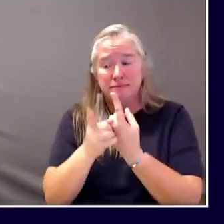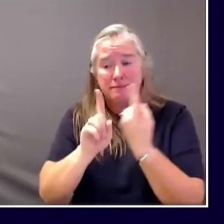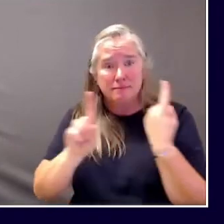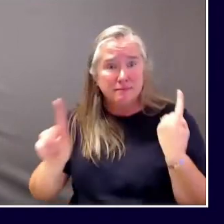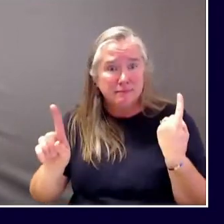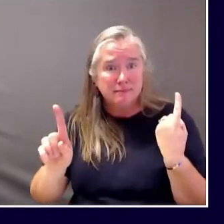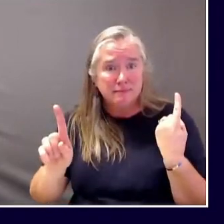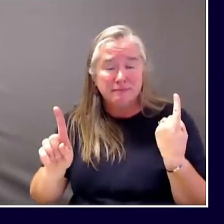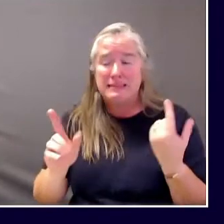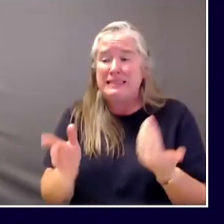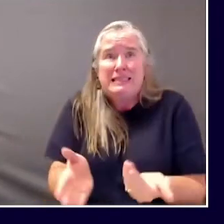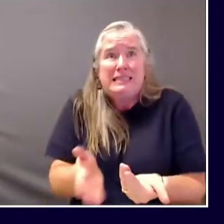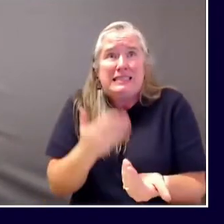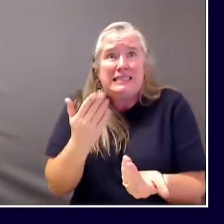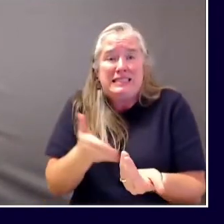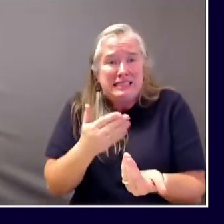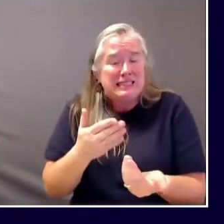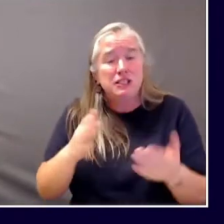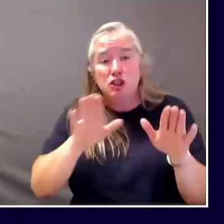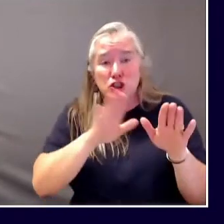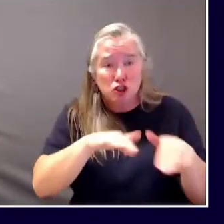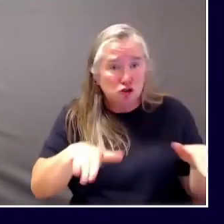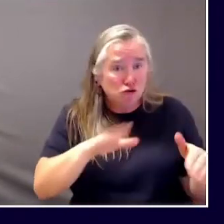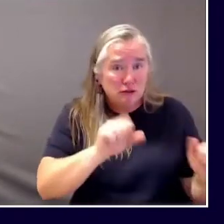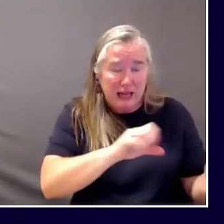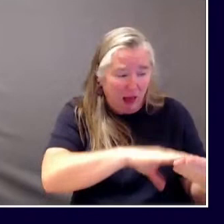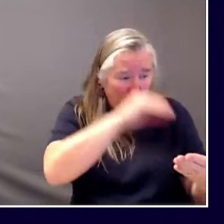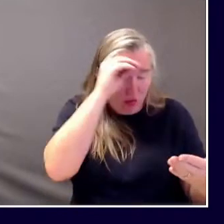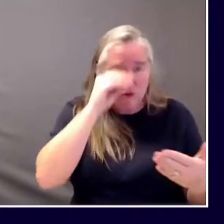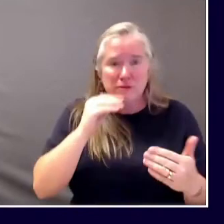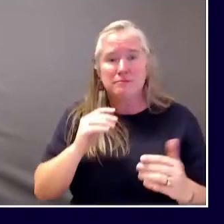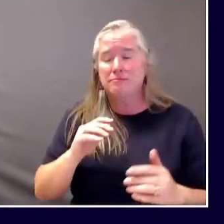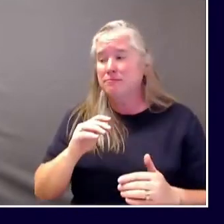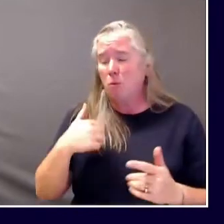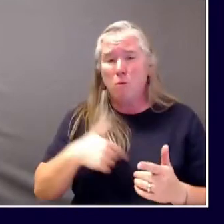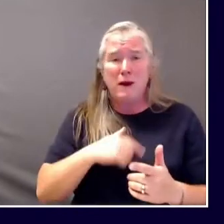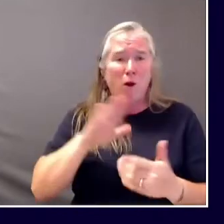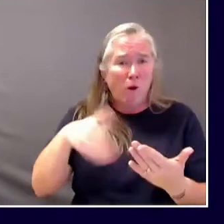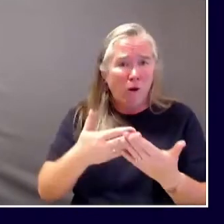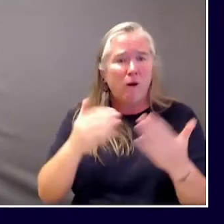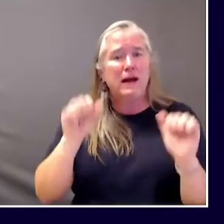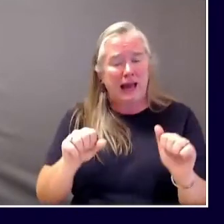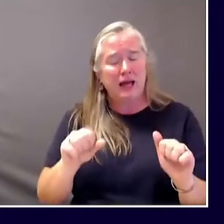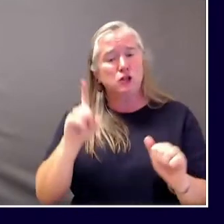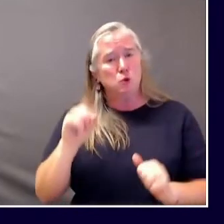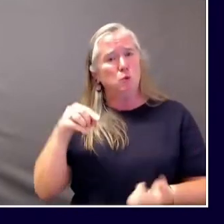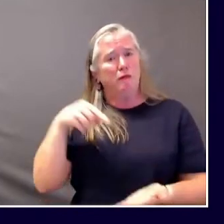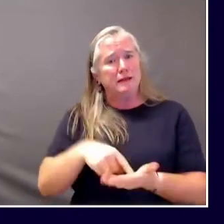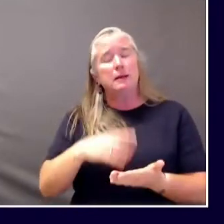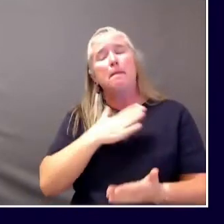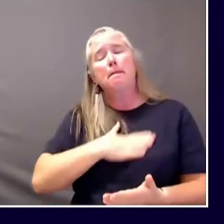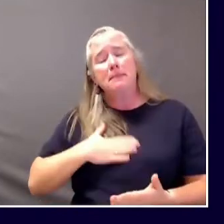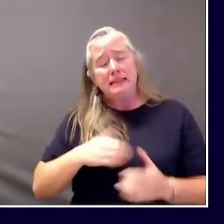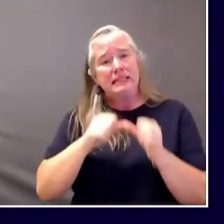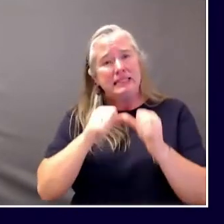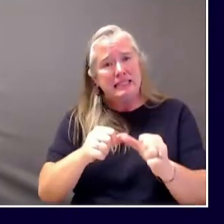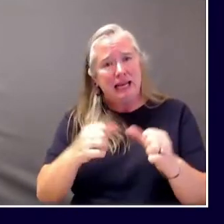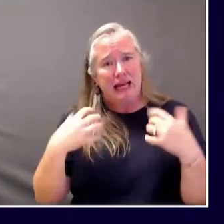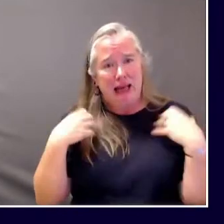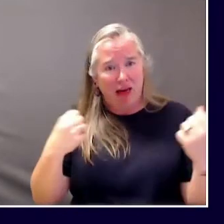easy for any child to master